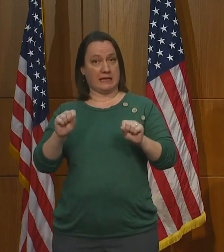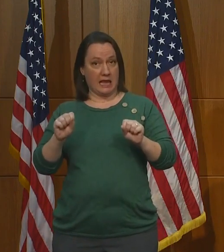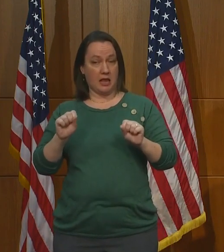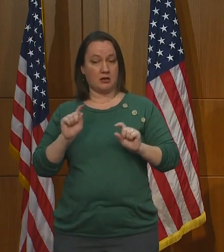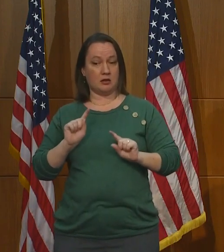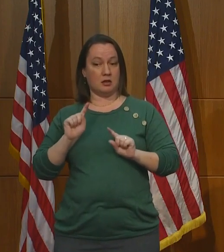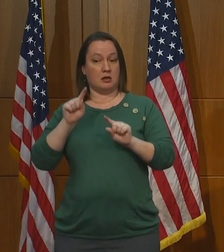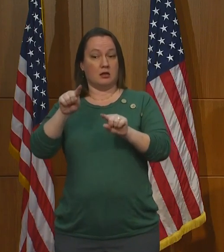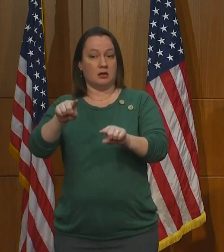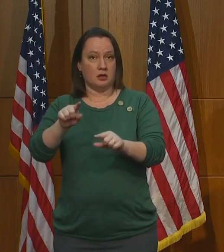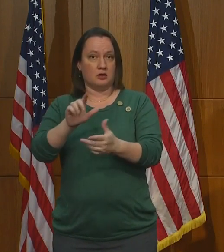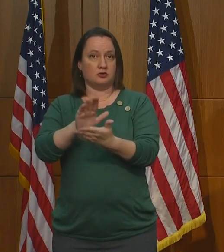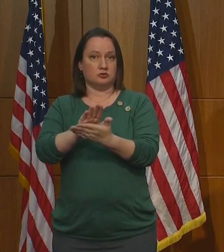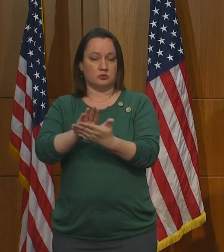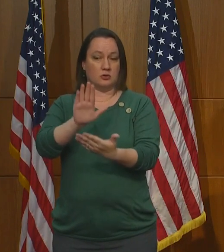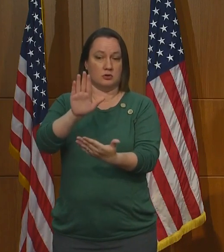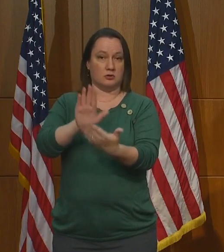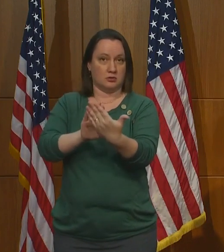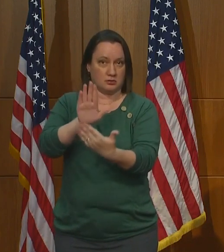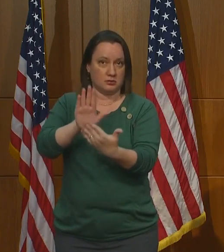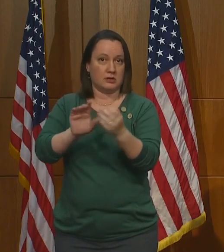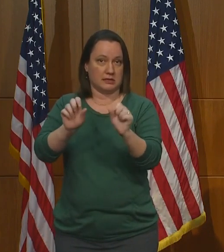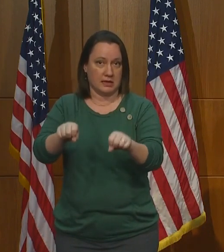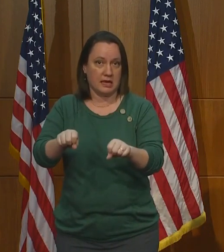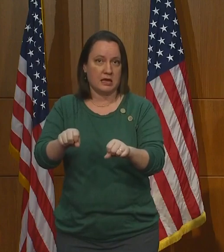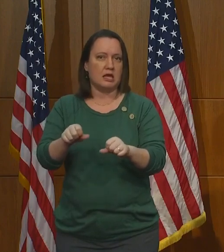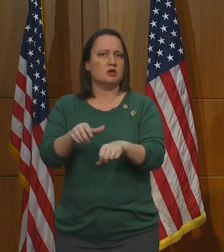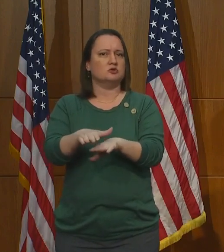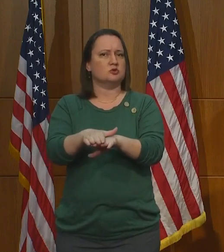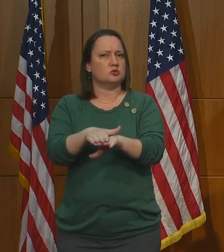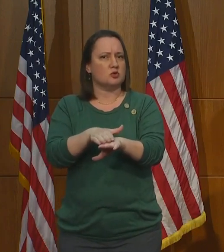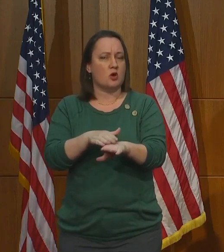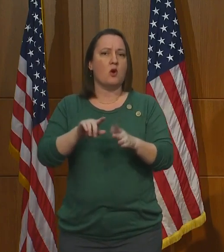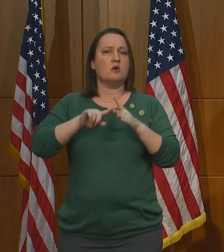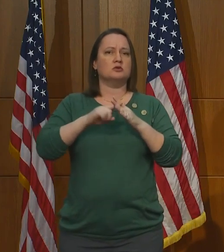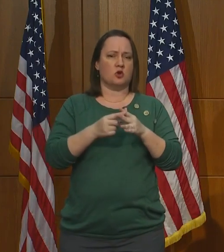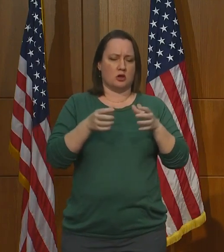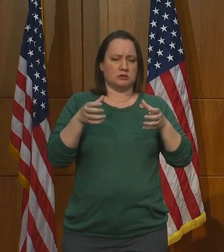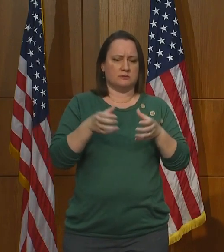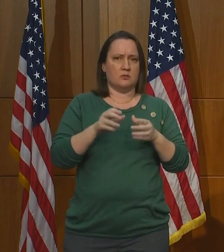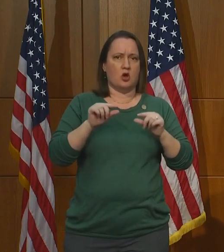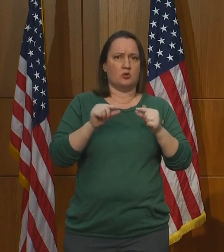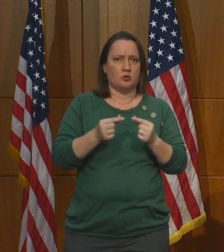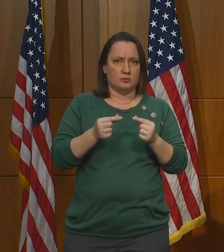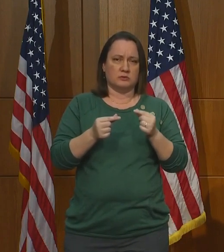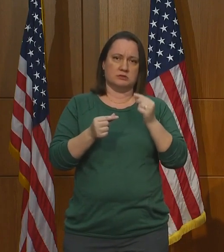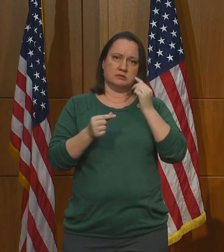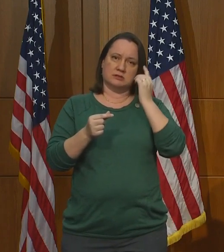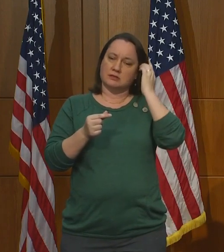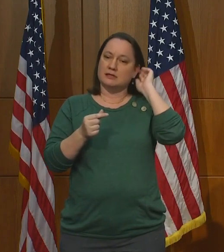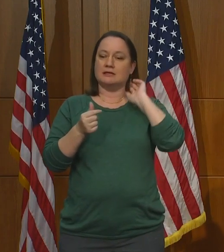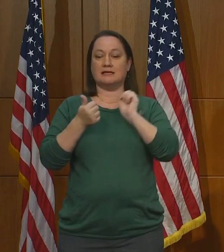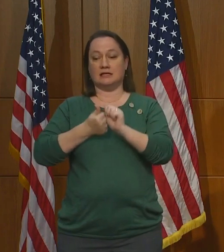PHASES WILL ALLOW IN PERSON INSTRUCTION BUT SLOWLY. WE'LL